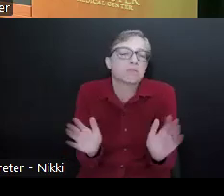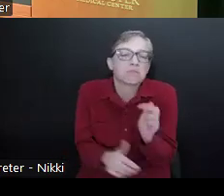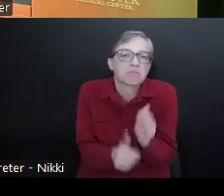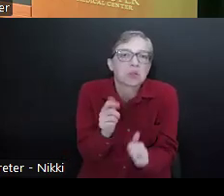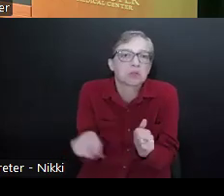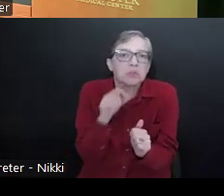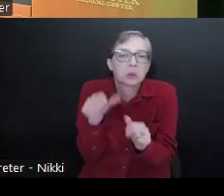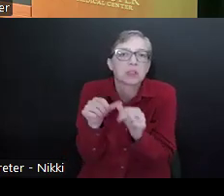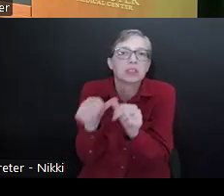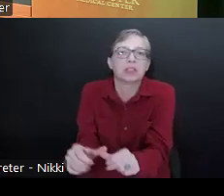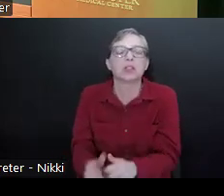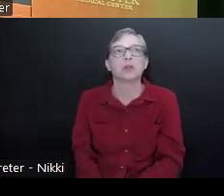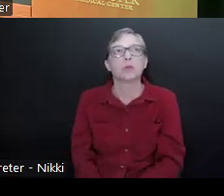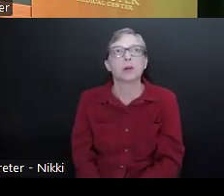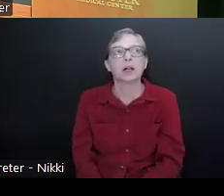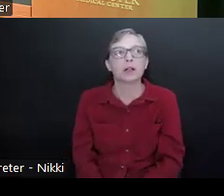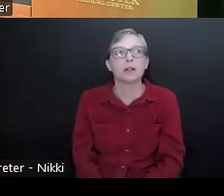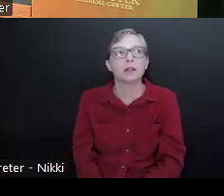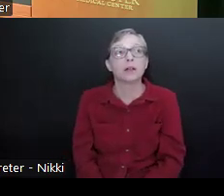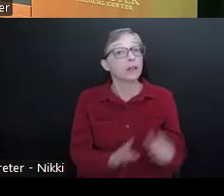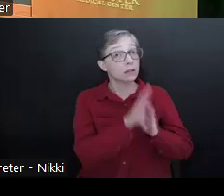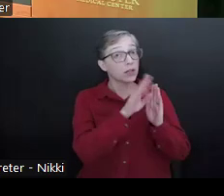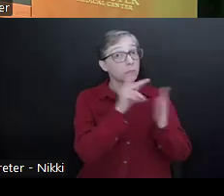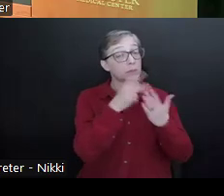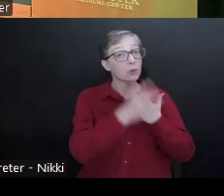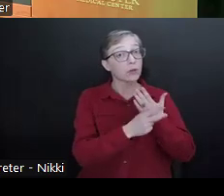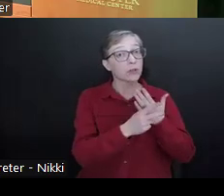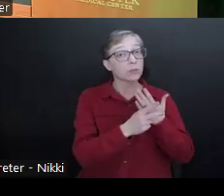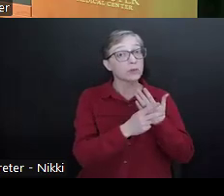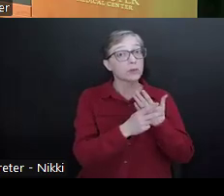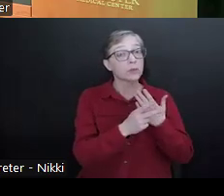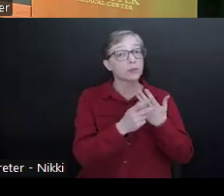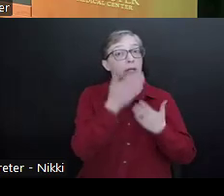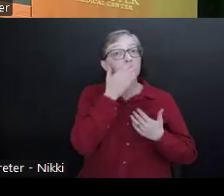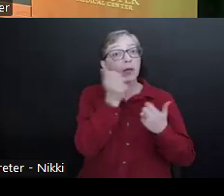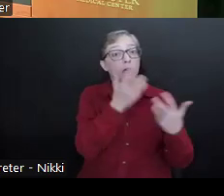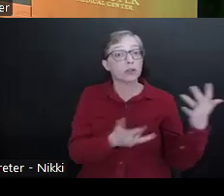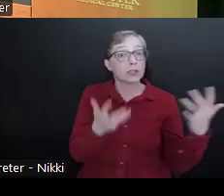of developing programs that are more tailored to that um population would be would be awesome